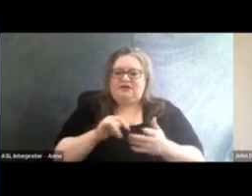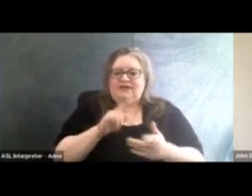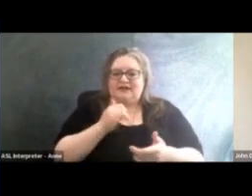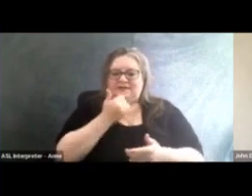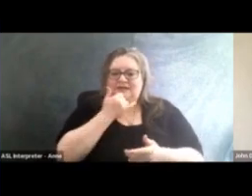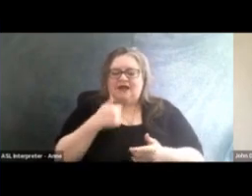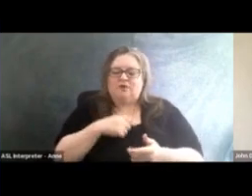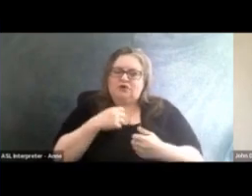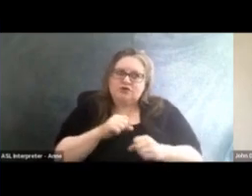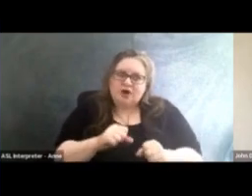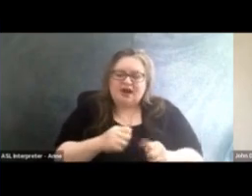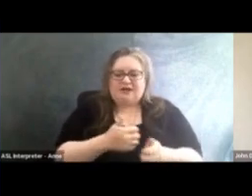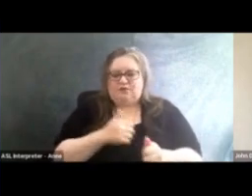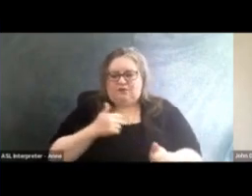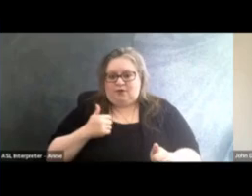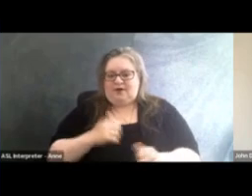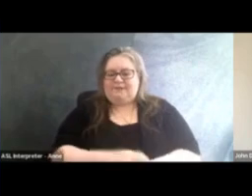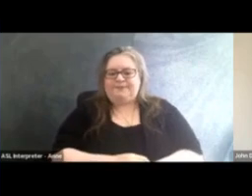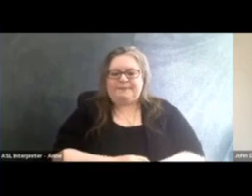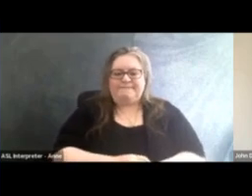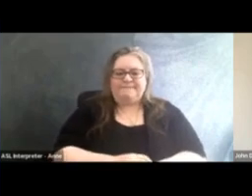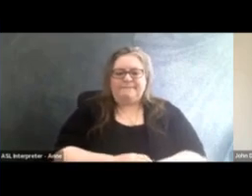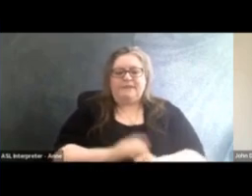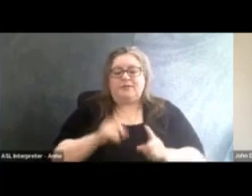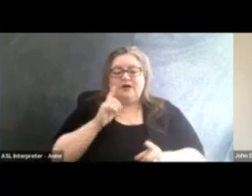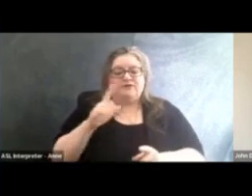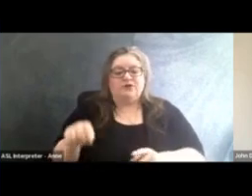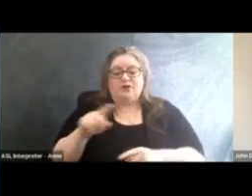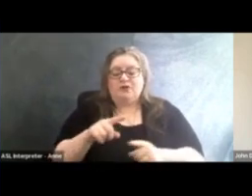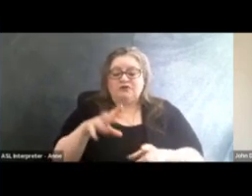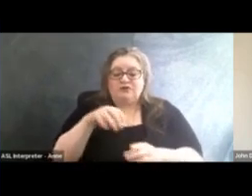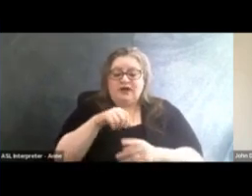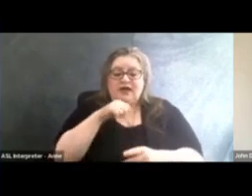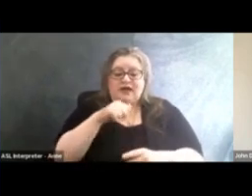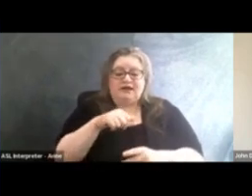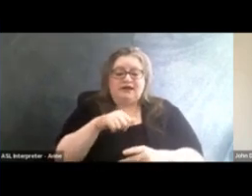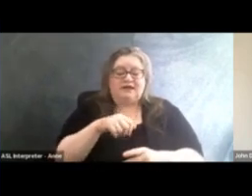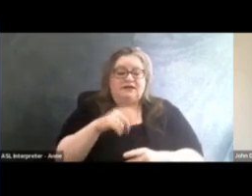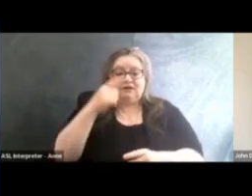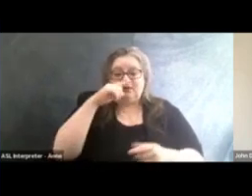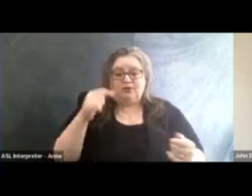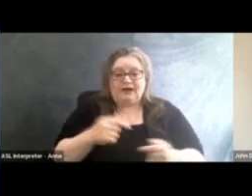are trying to move away. But for those who aren't in you know, brain injury wonks or aren't, aren't in the brain injury